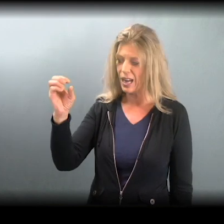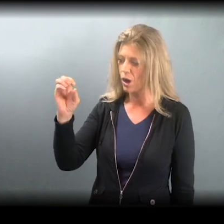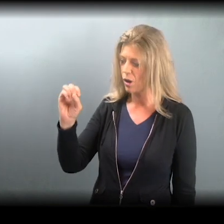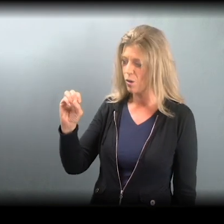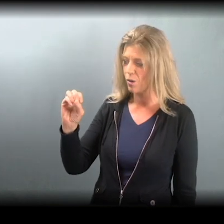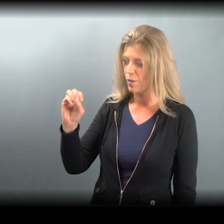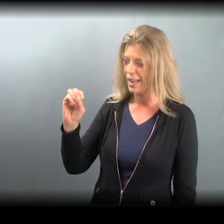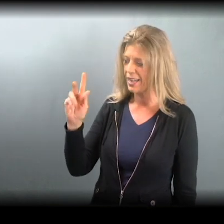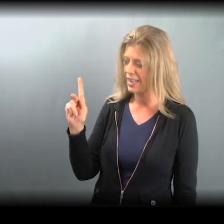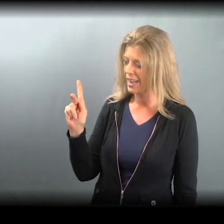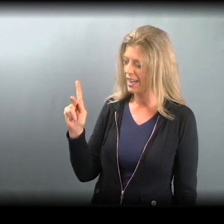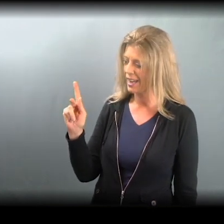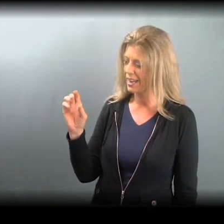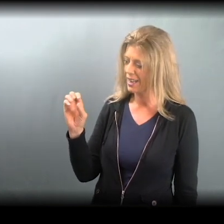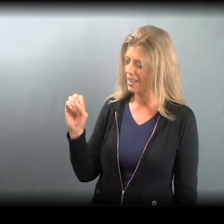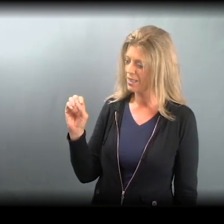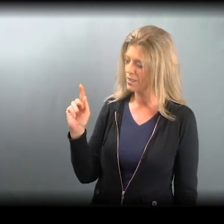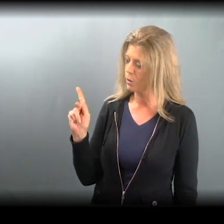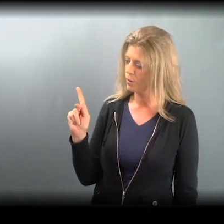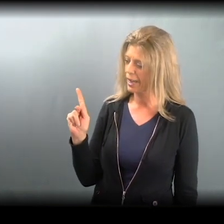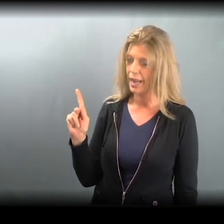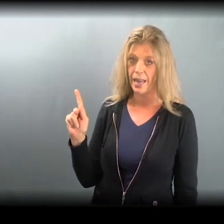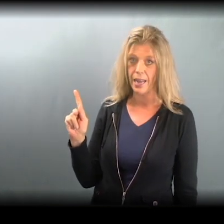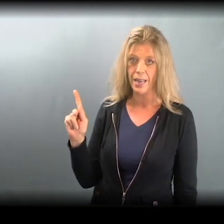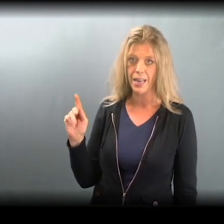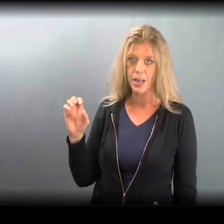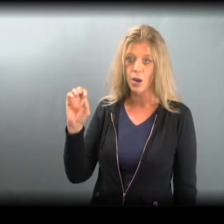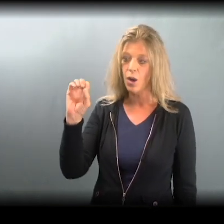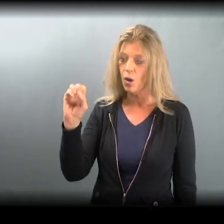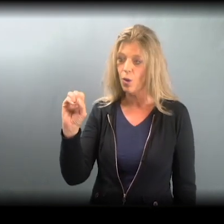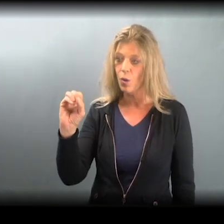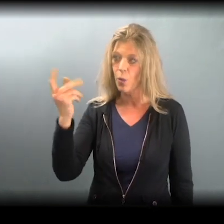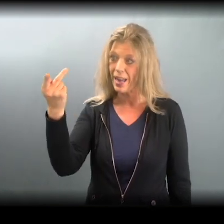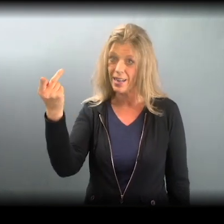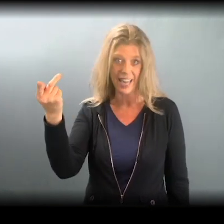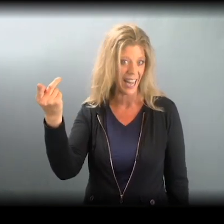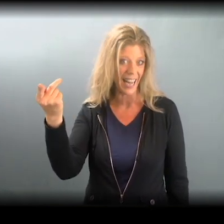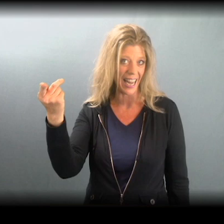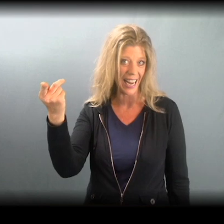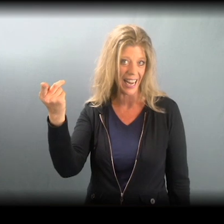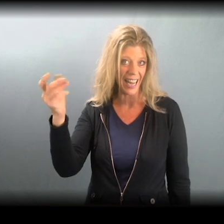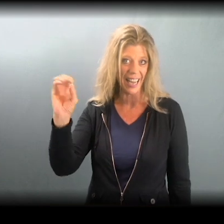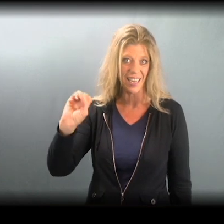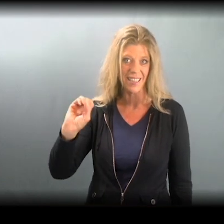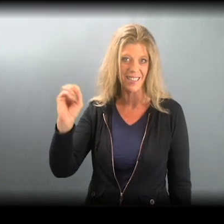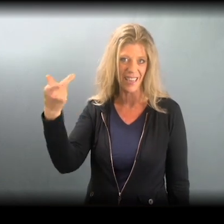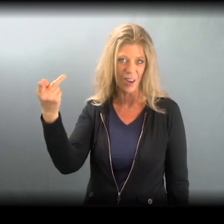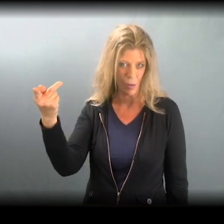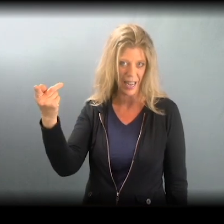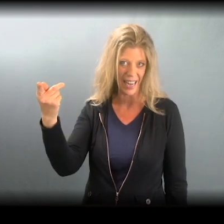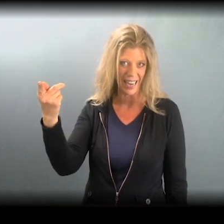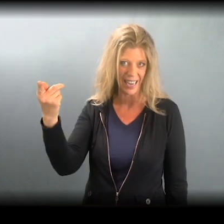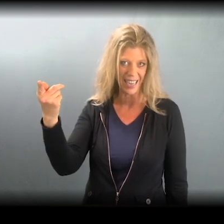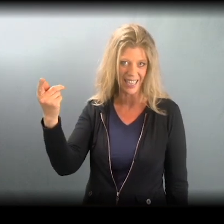O and K is OK. O and K is OKAY.